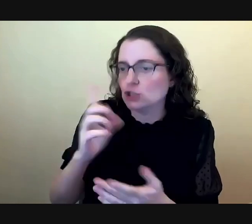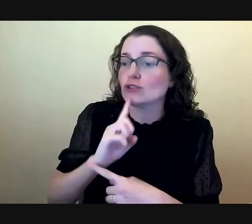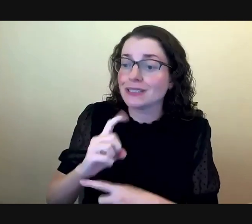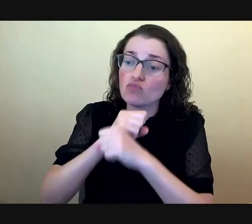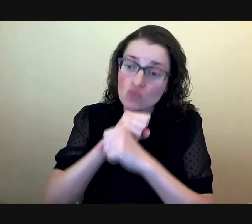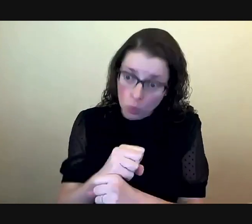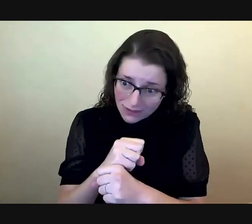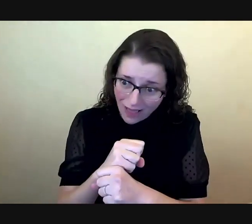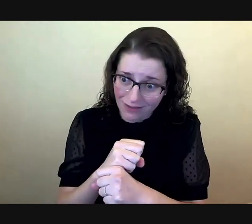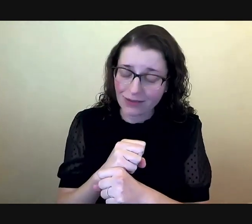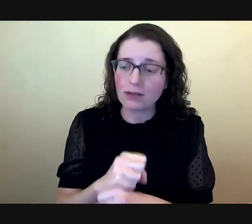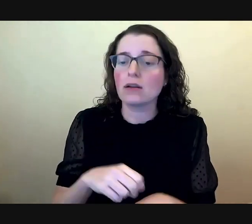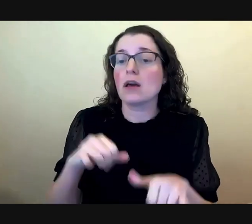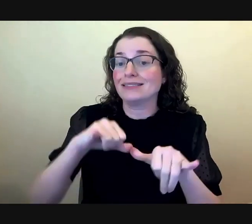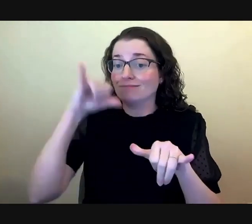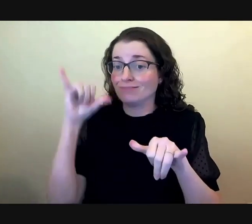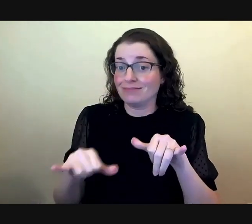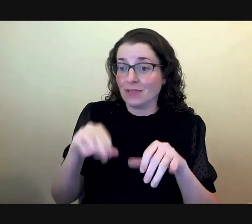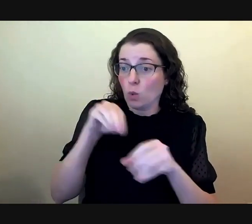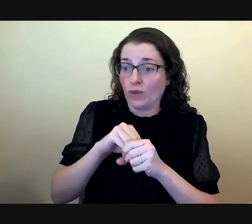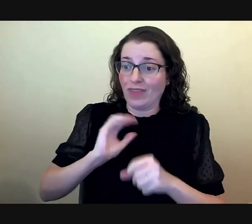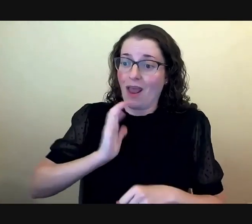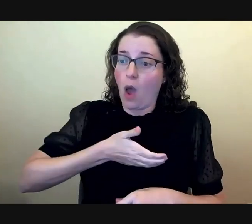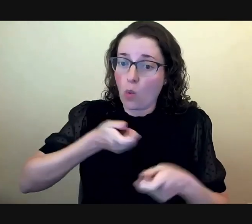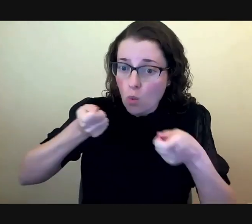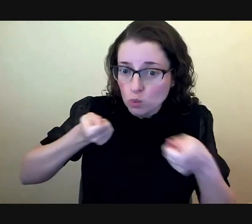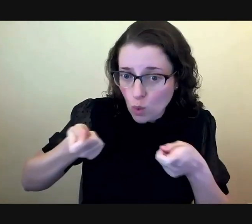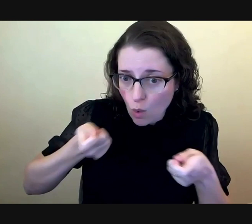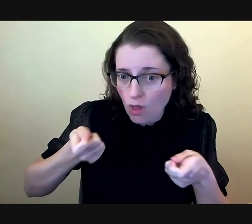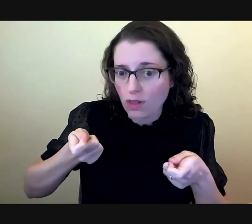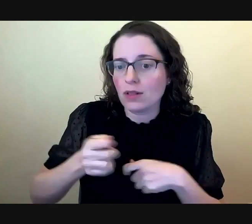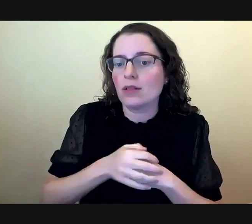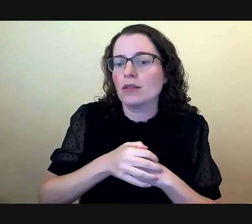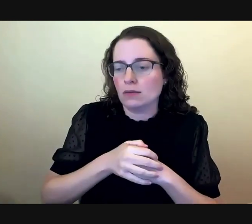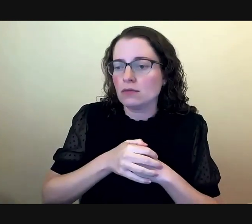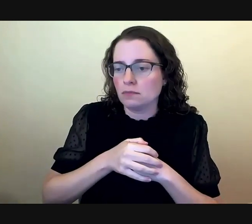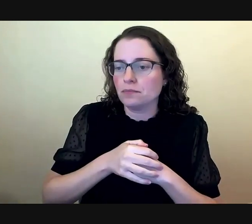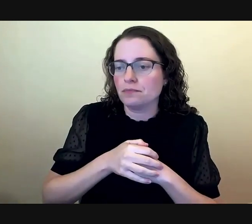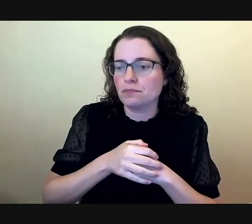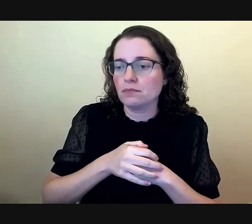that all of that information is protected and it remains confidential and remains within their control